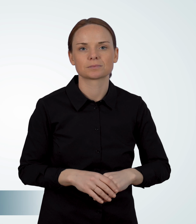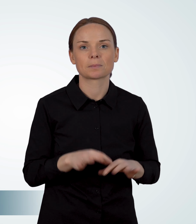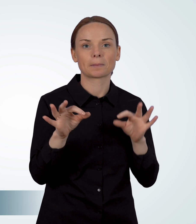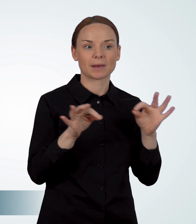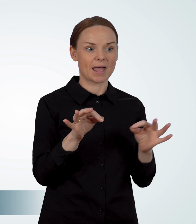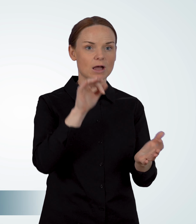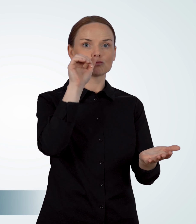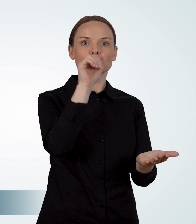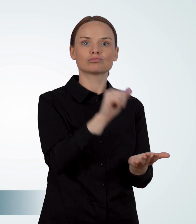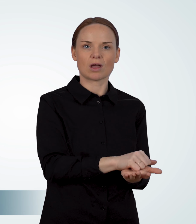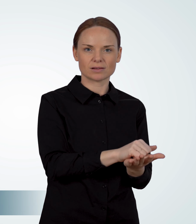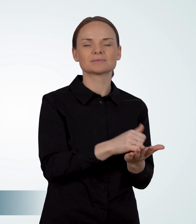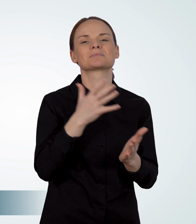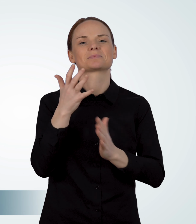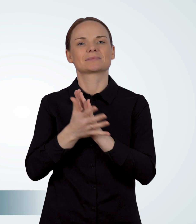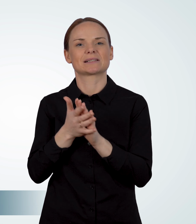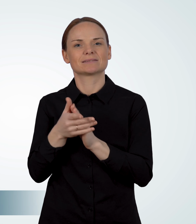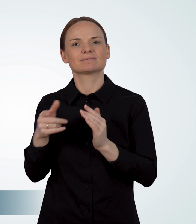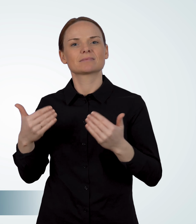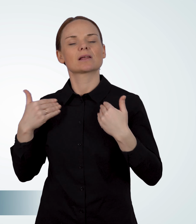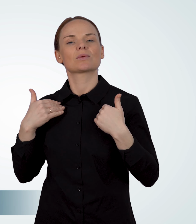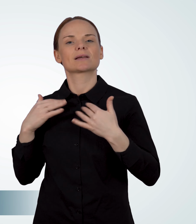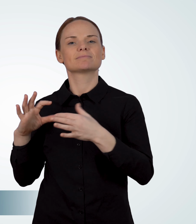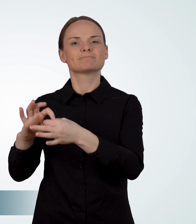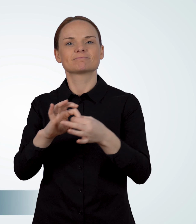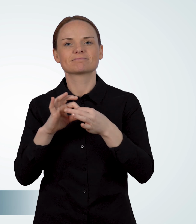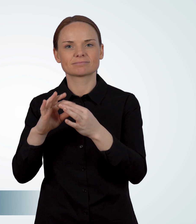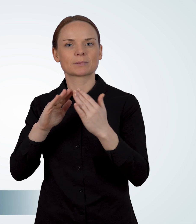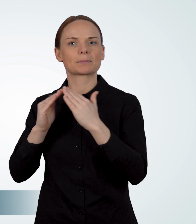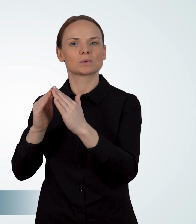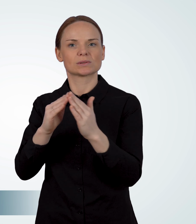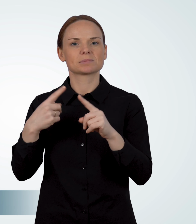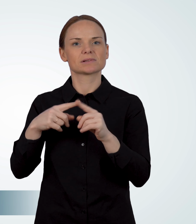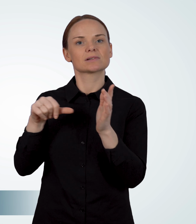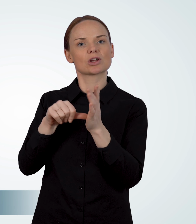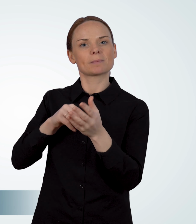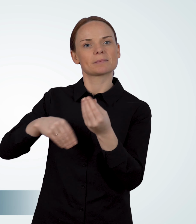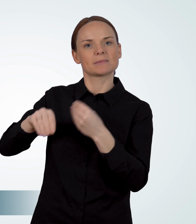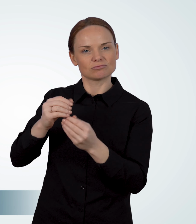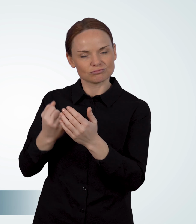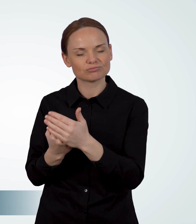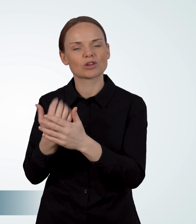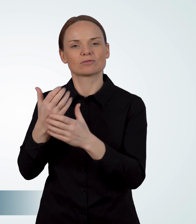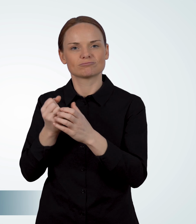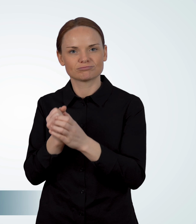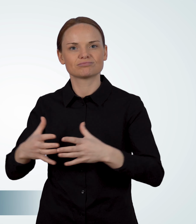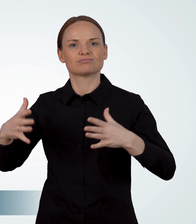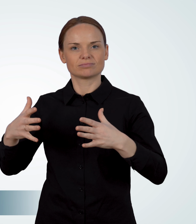Efficient planning encourages healthy, connected communities and economic growth.